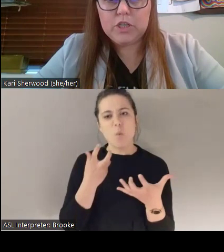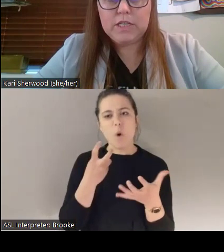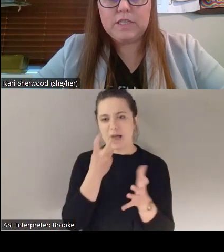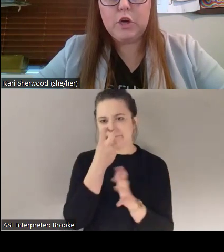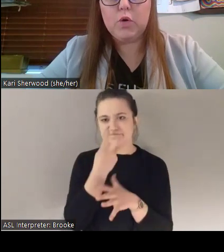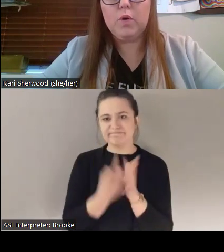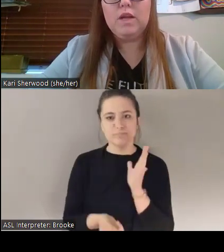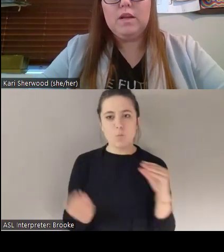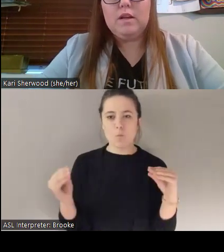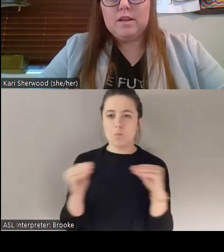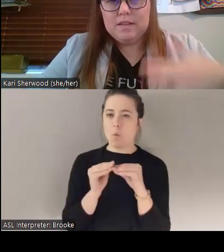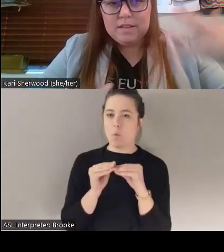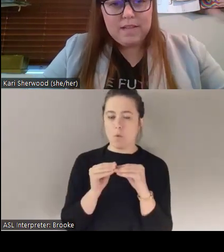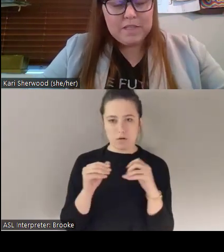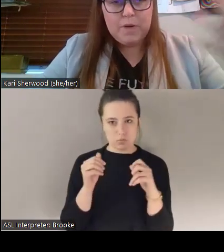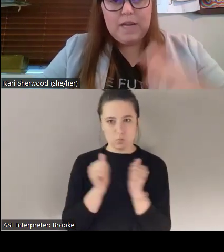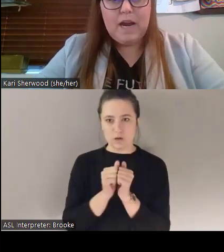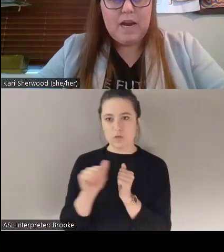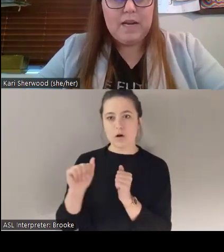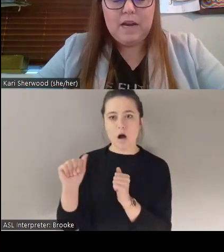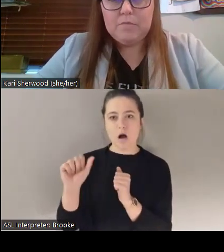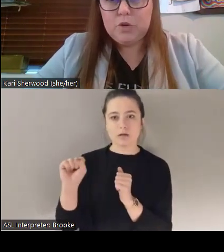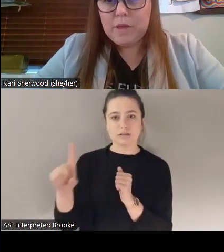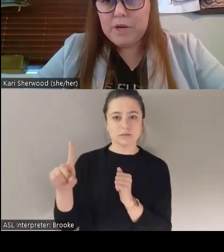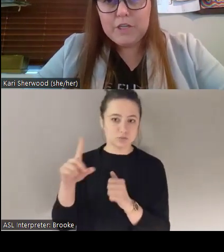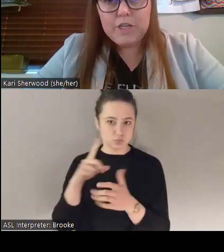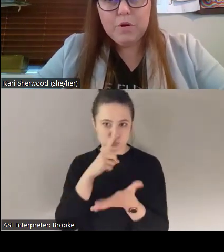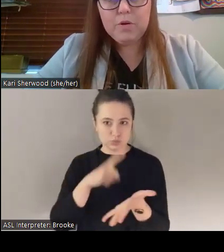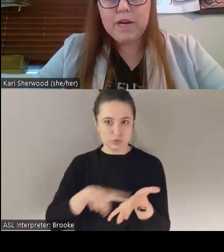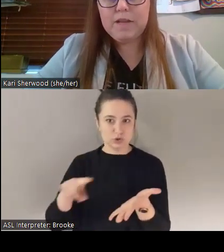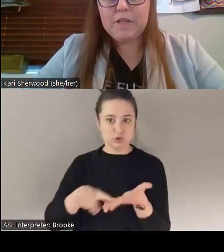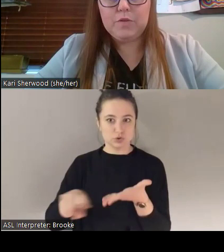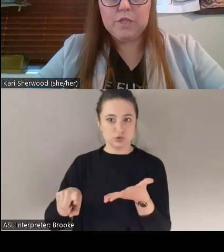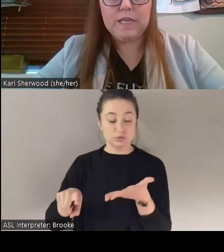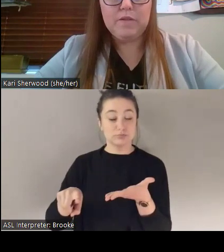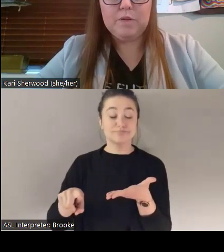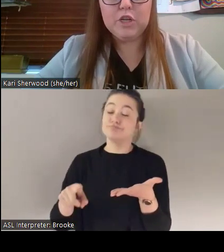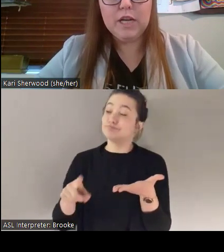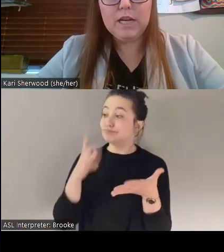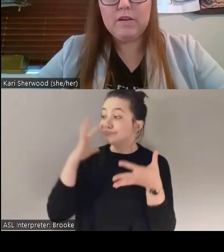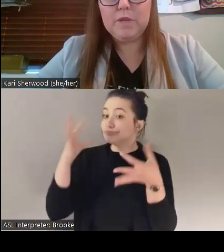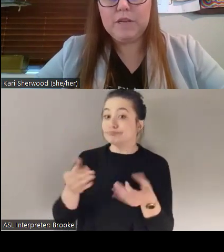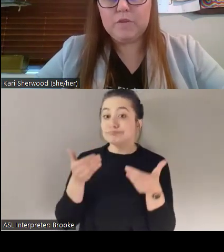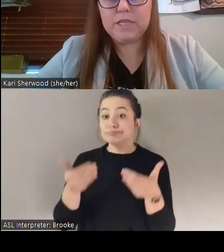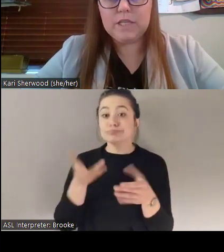research. And so that s when I joined the Ph.D. program at the University of Michigan and I've been there for six